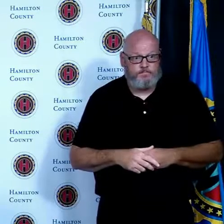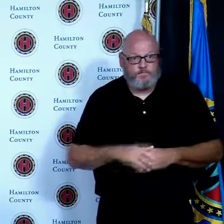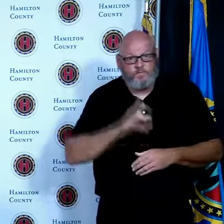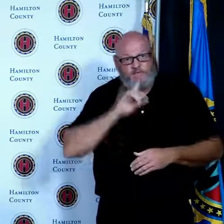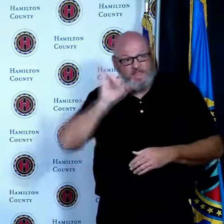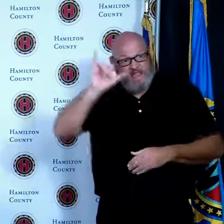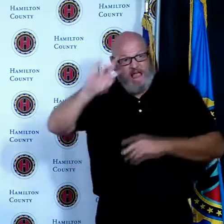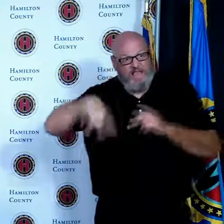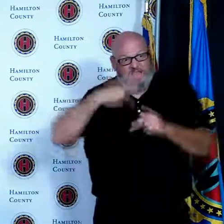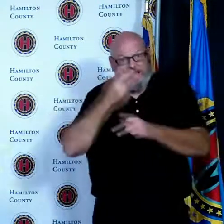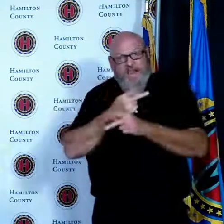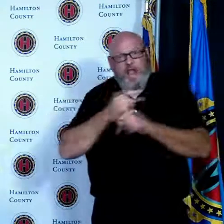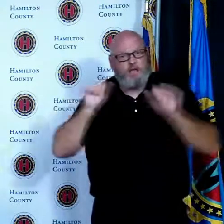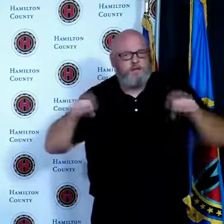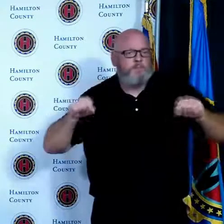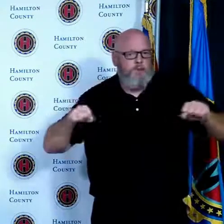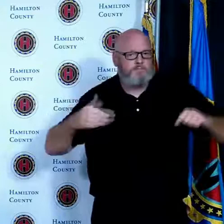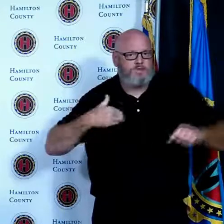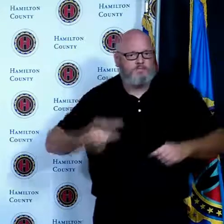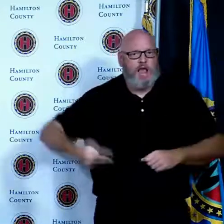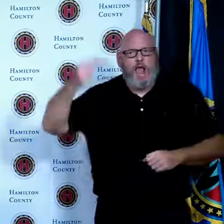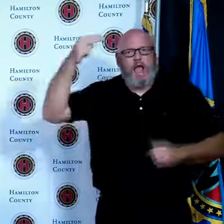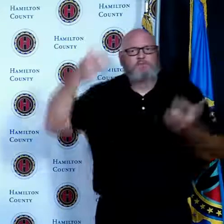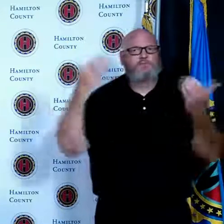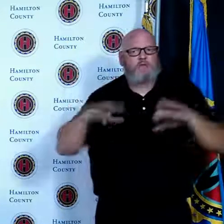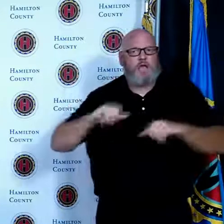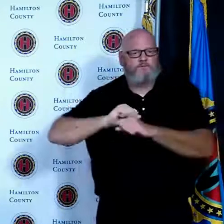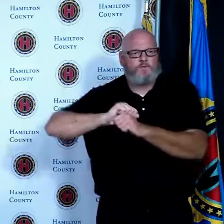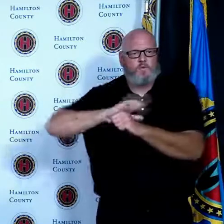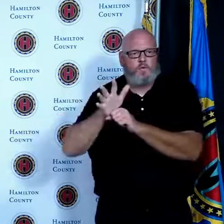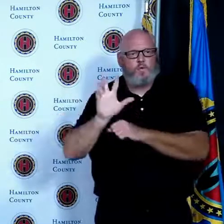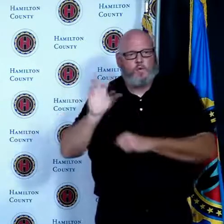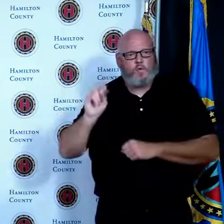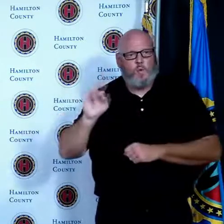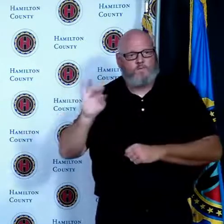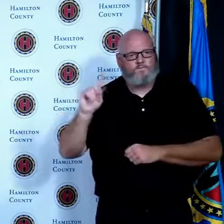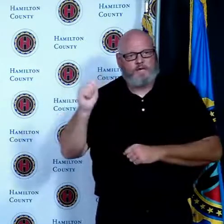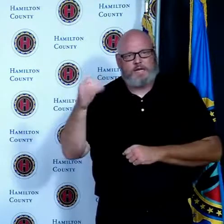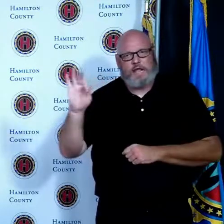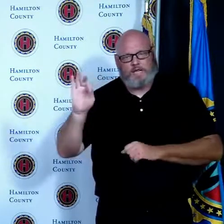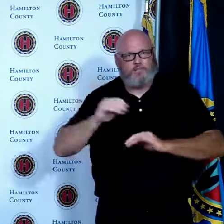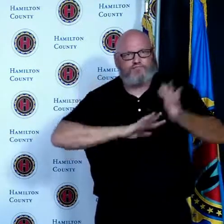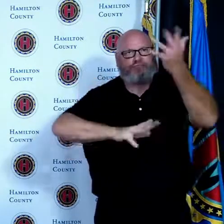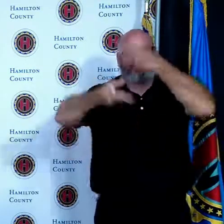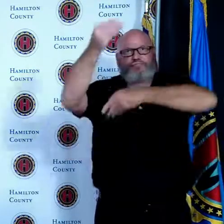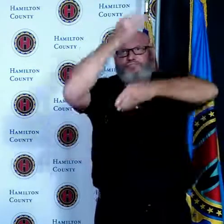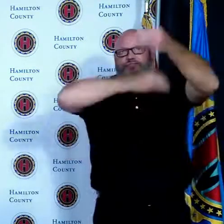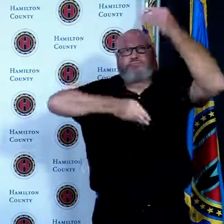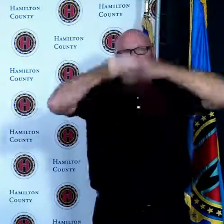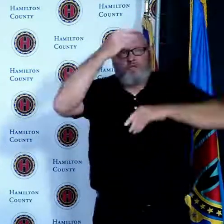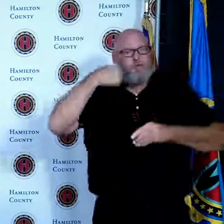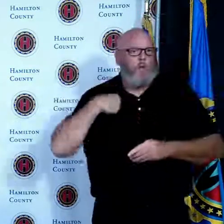the push right now too okay great and